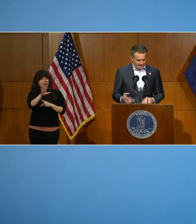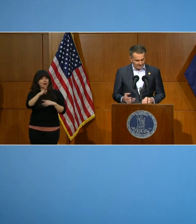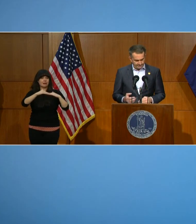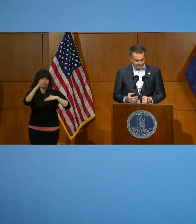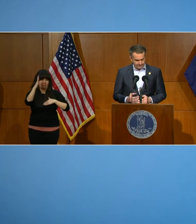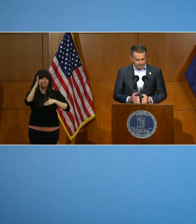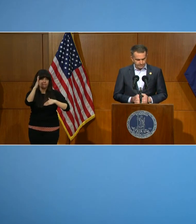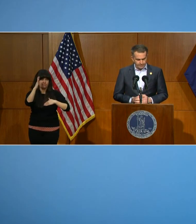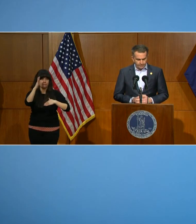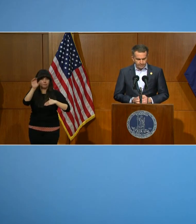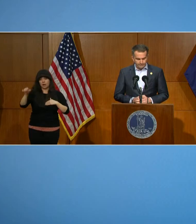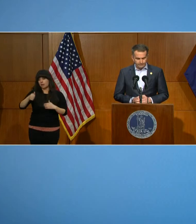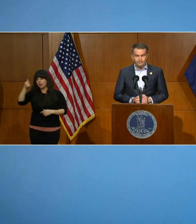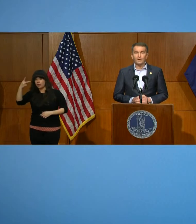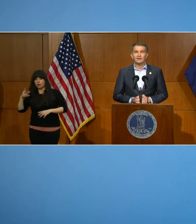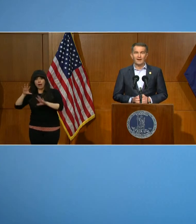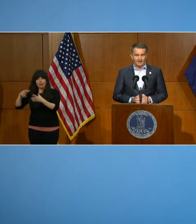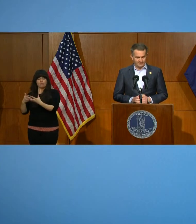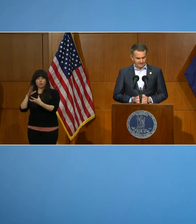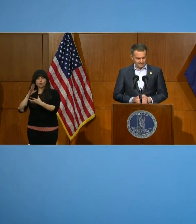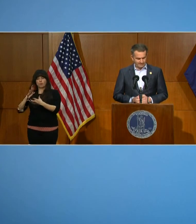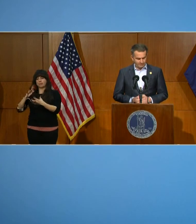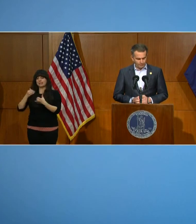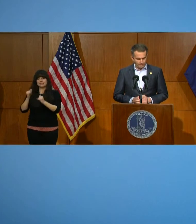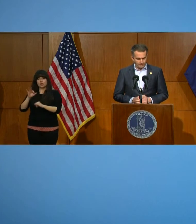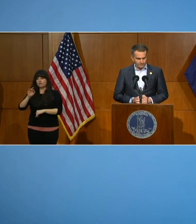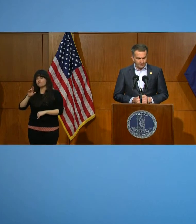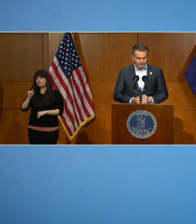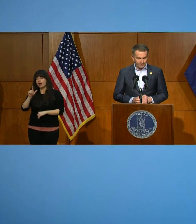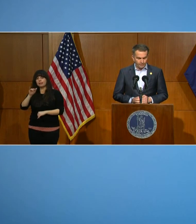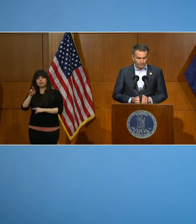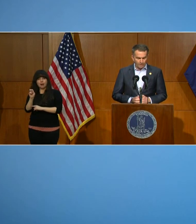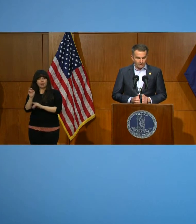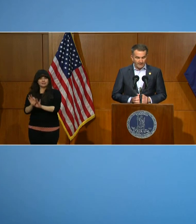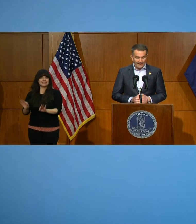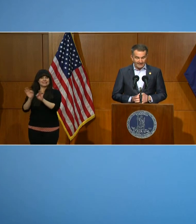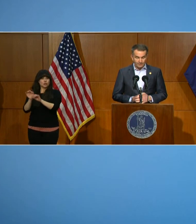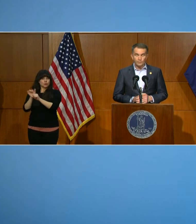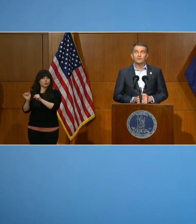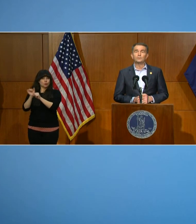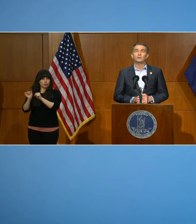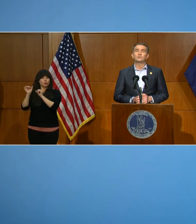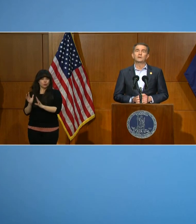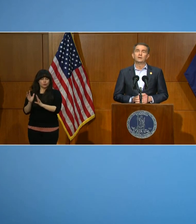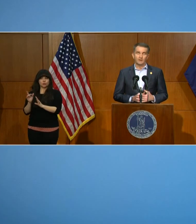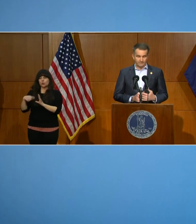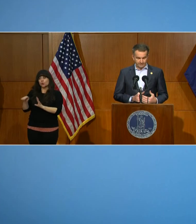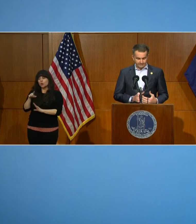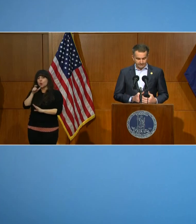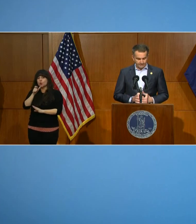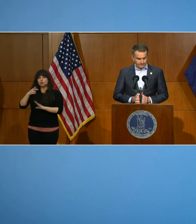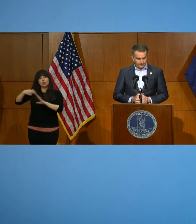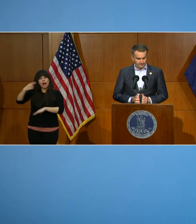PEOPLE. AGED 65 OLDER. THE OTHER HAIR SHOULD BE USED FOR